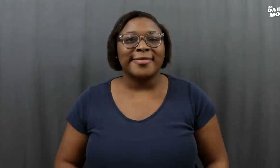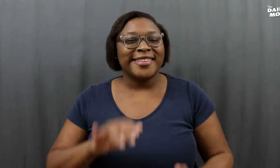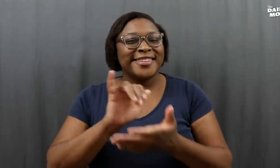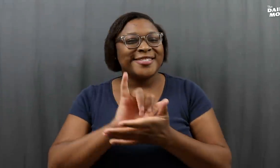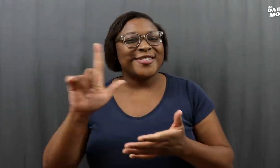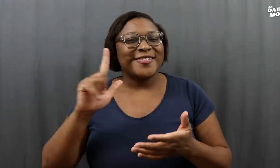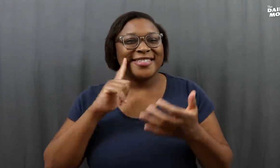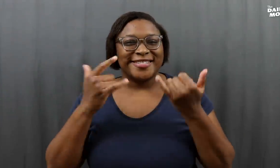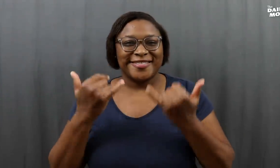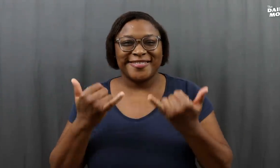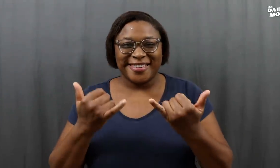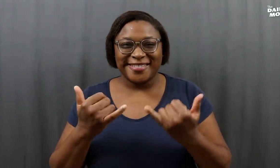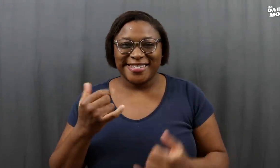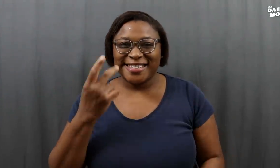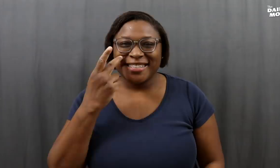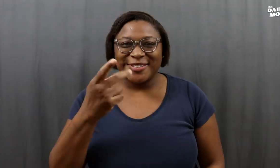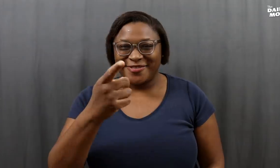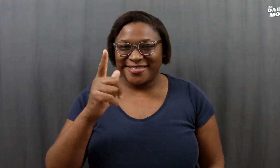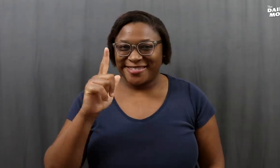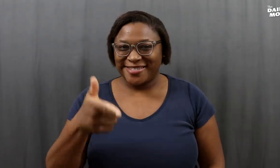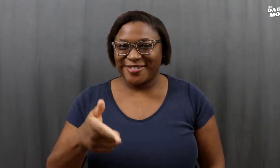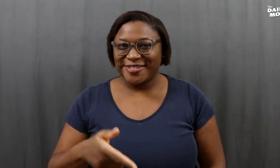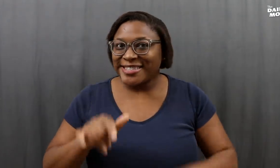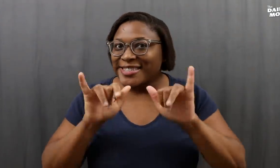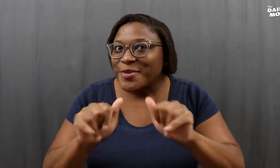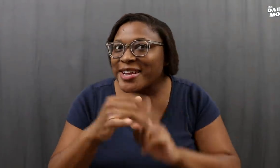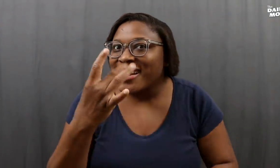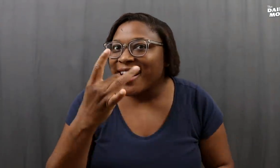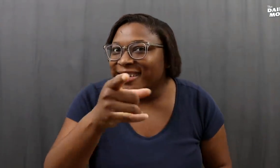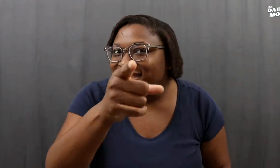That is all for today. See you later and stay with the light!